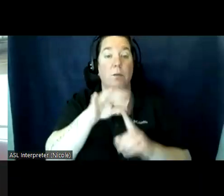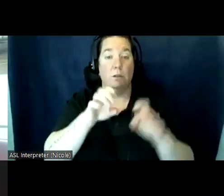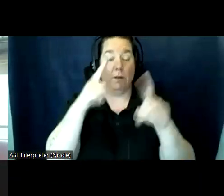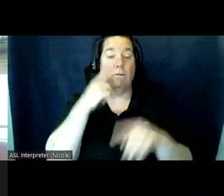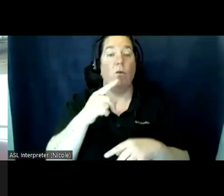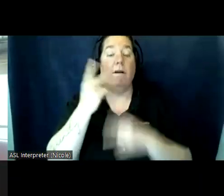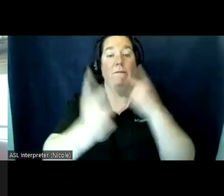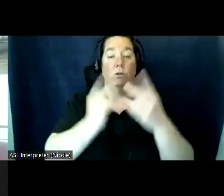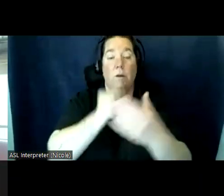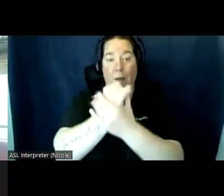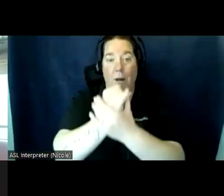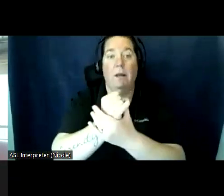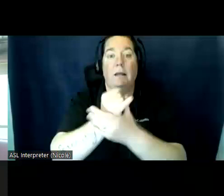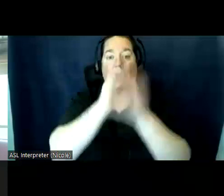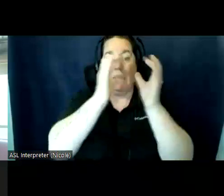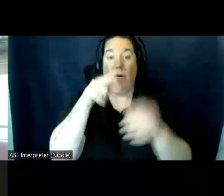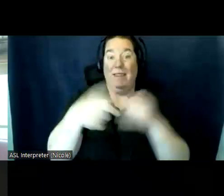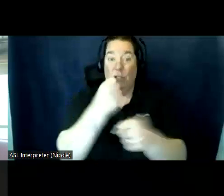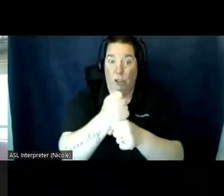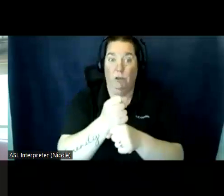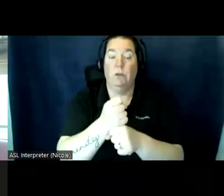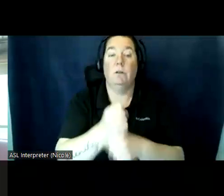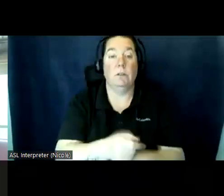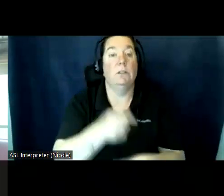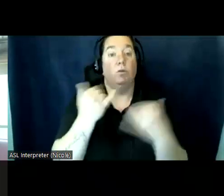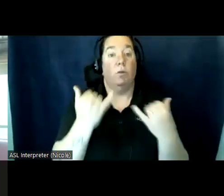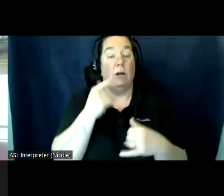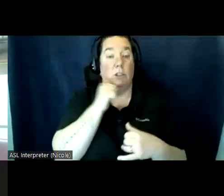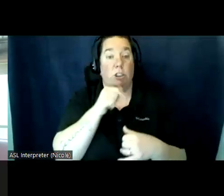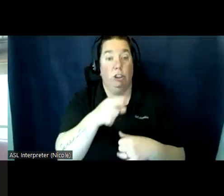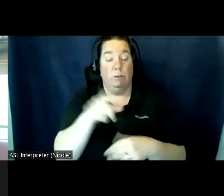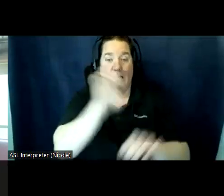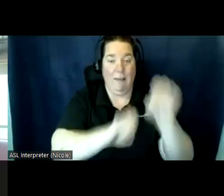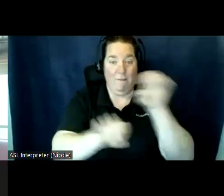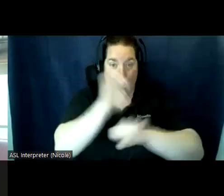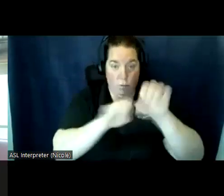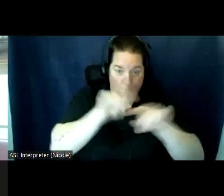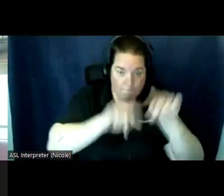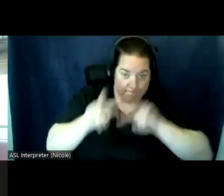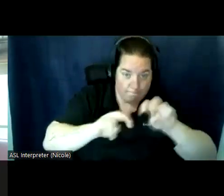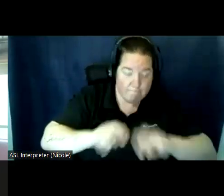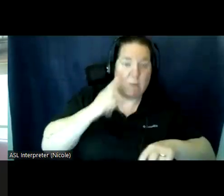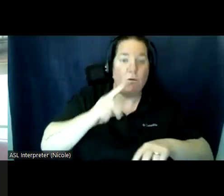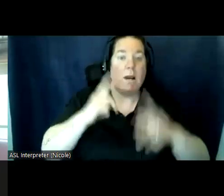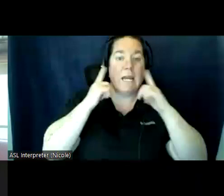category this year and she's currently being evaluated, also for hearing loss. There's